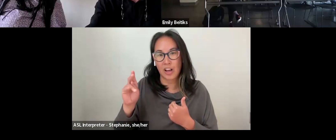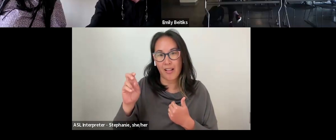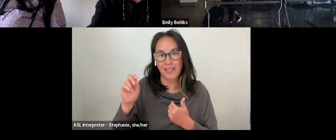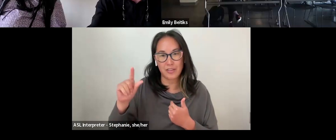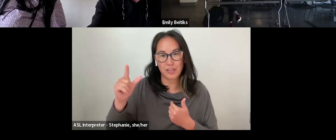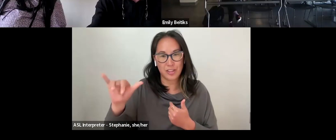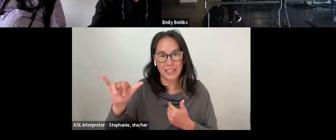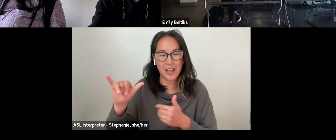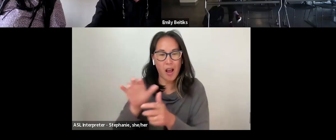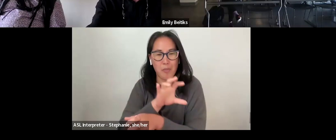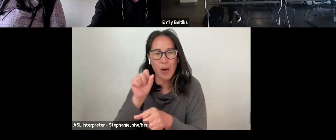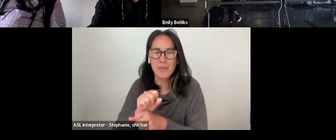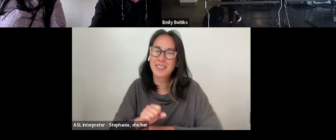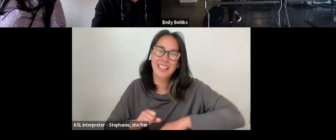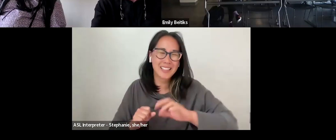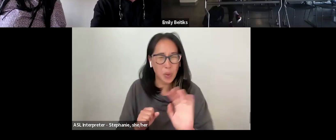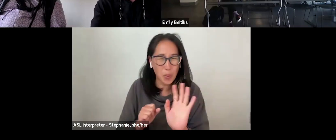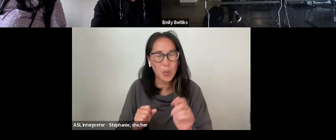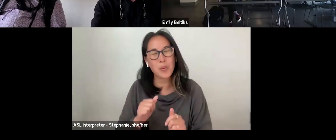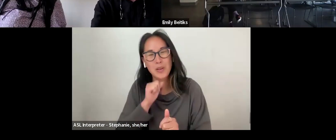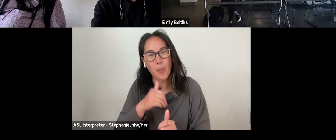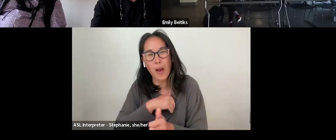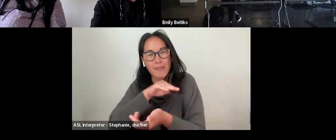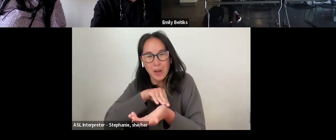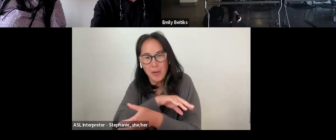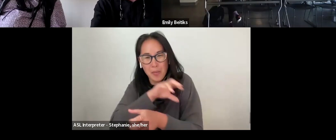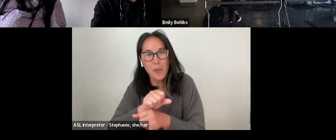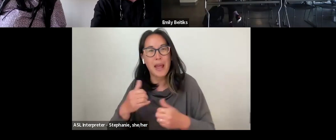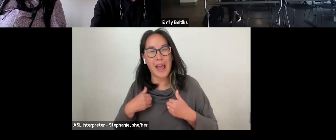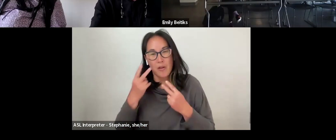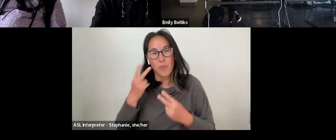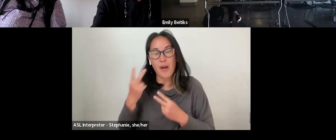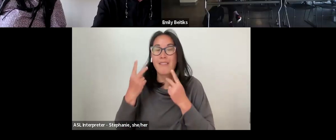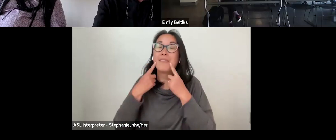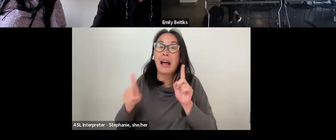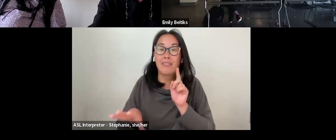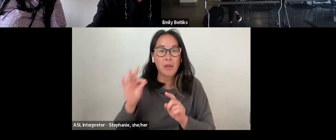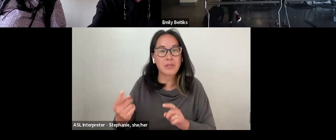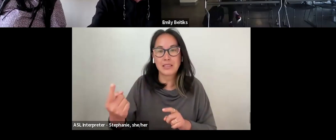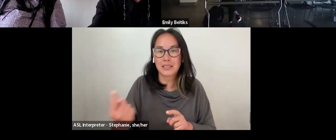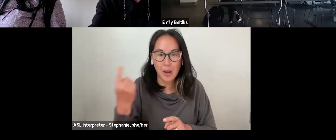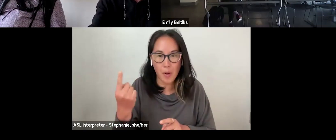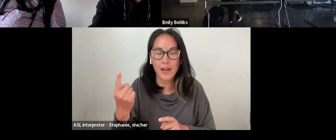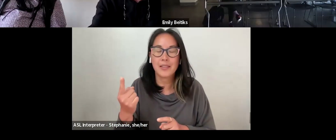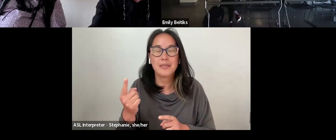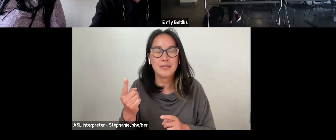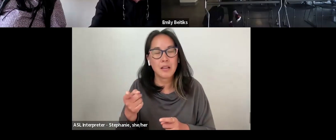It's like, "No, I'm here to see the memorial." Eventually they find somebody who knows where it is.